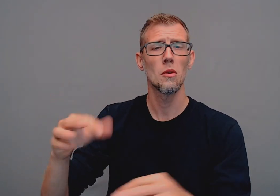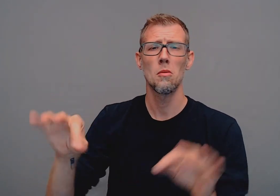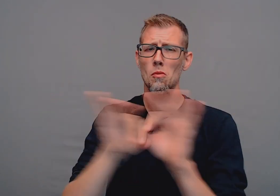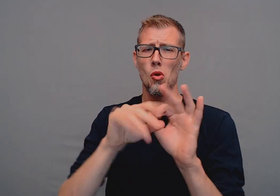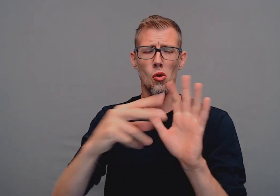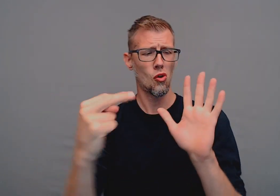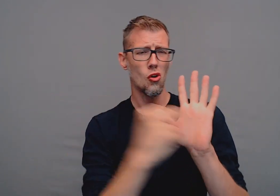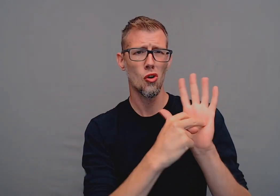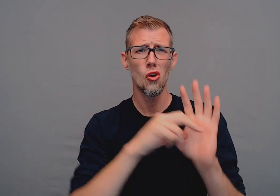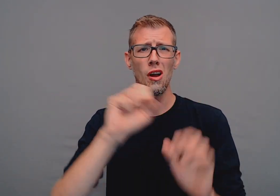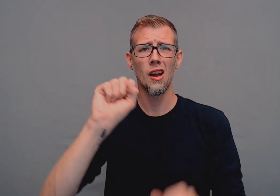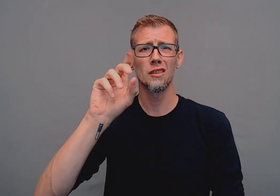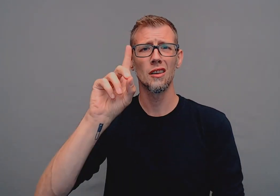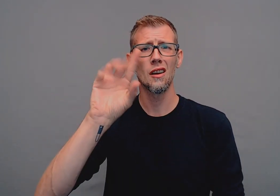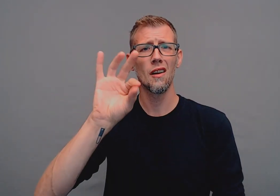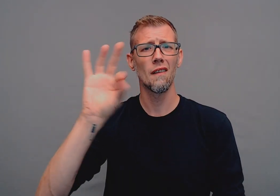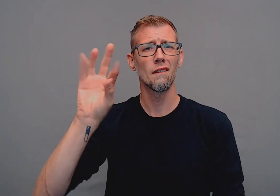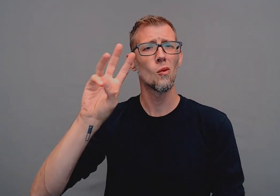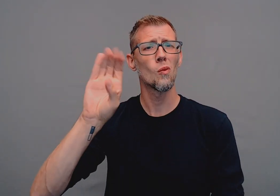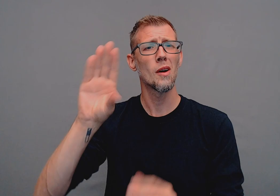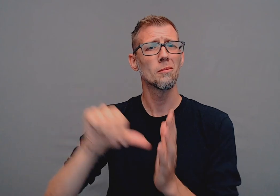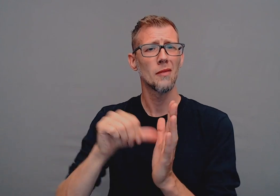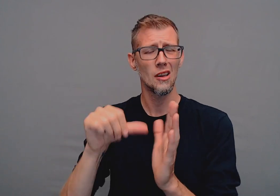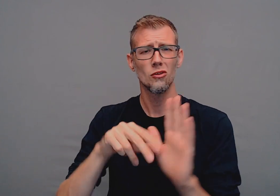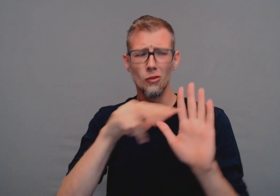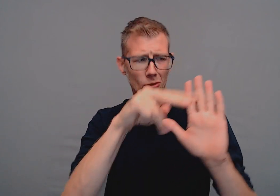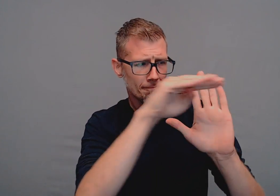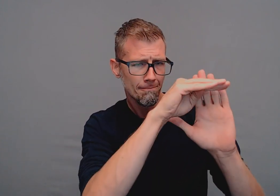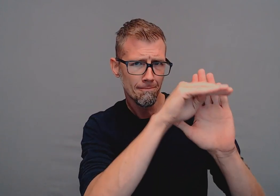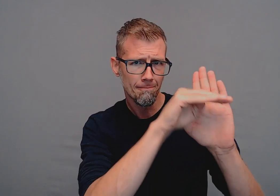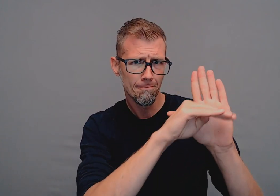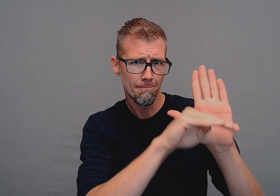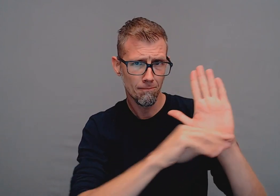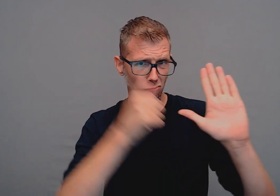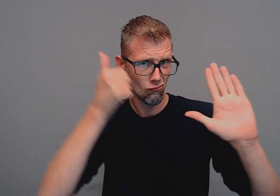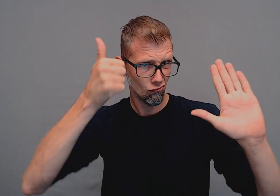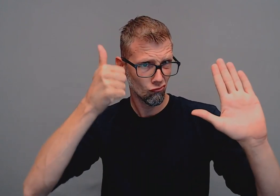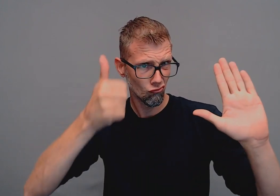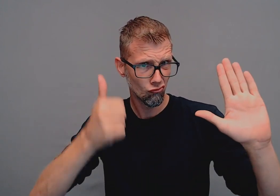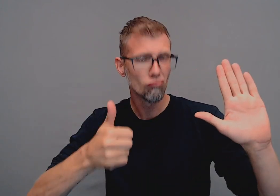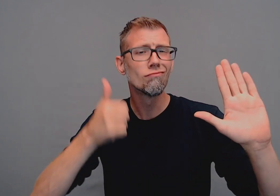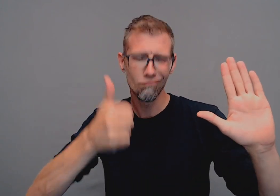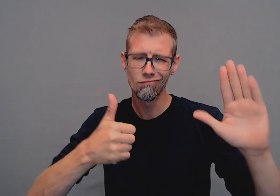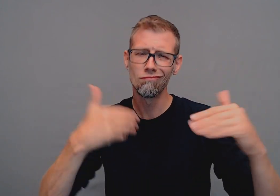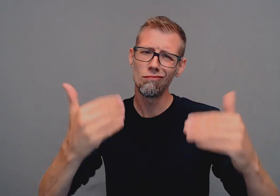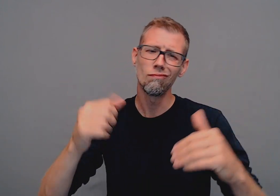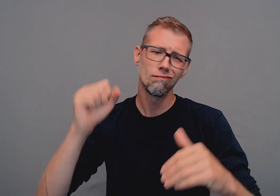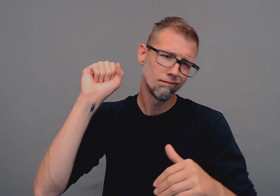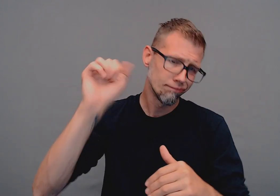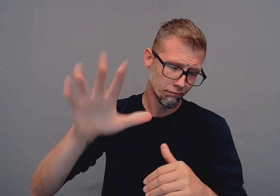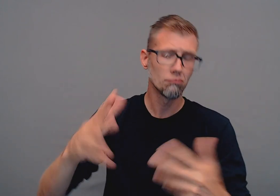Check the SDFF website to make sure your film is eligible!